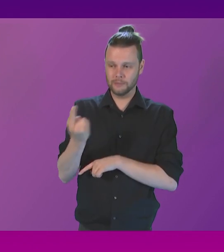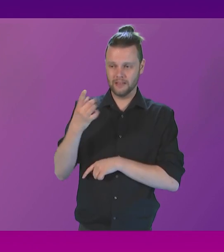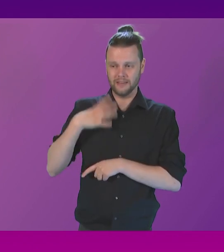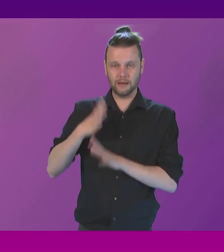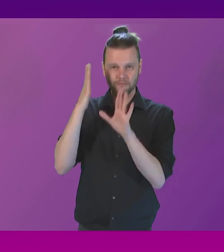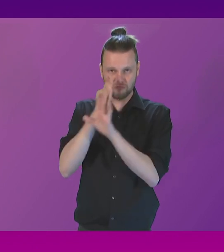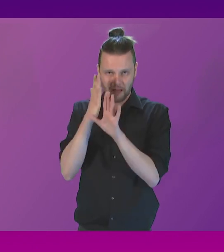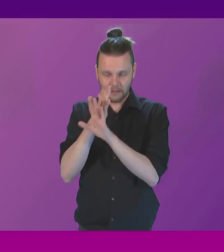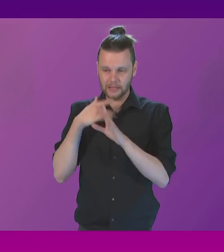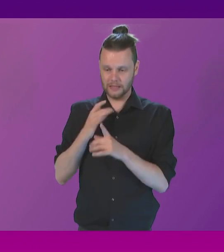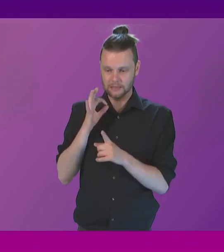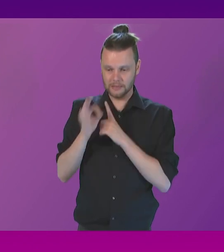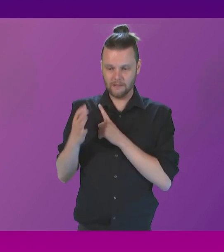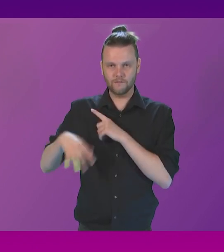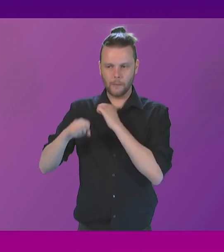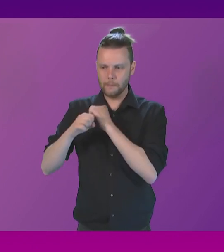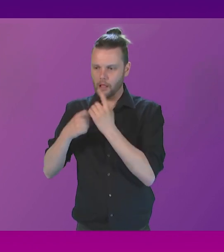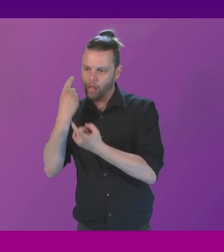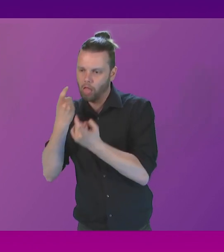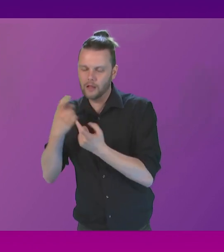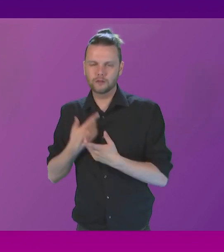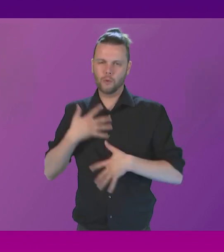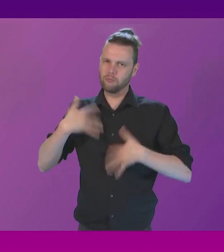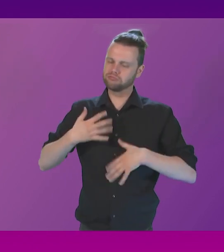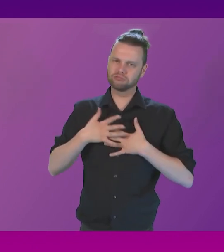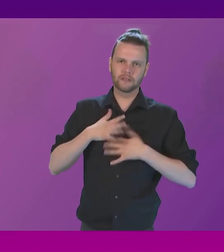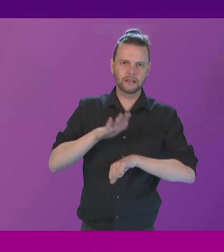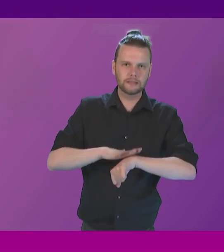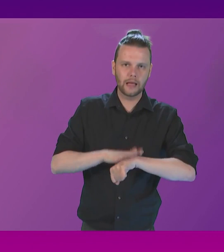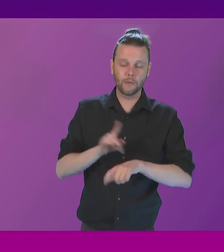particularly from the media, at this painful time, and to the wider school community?